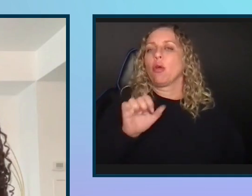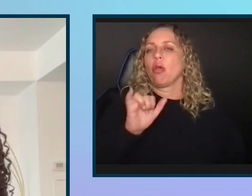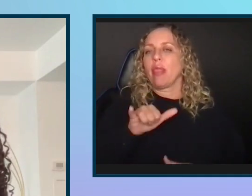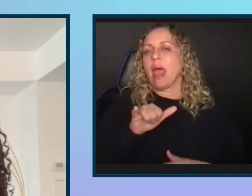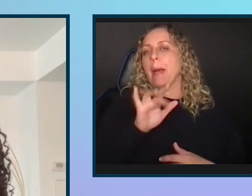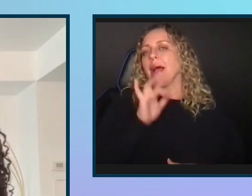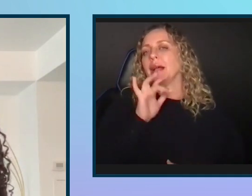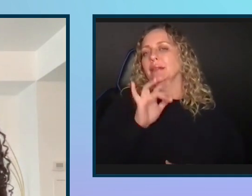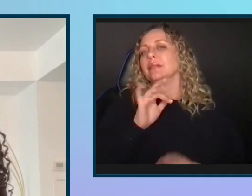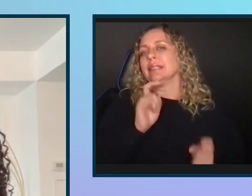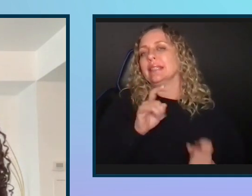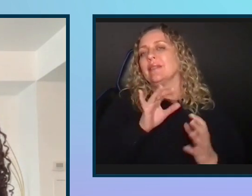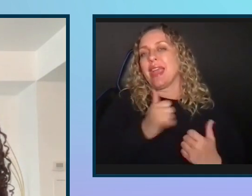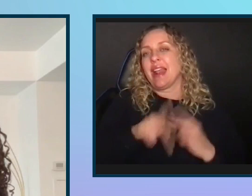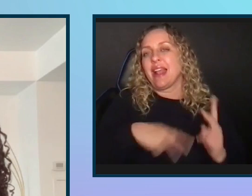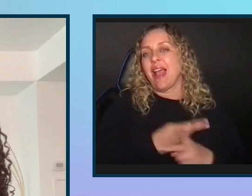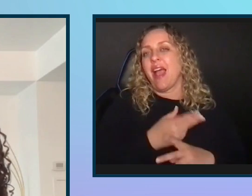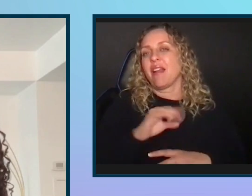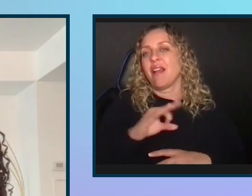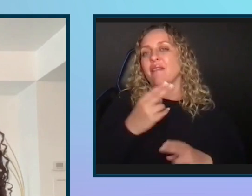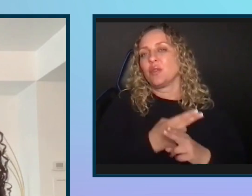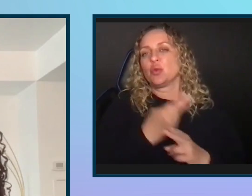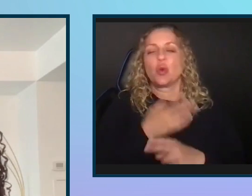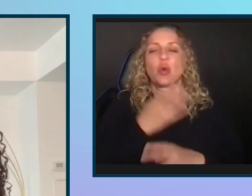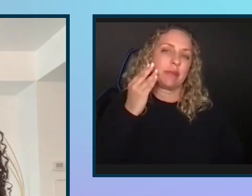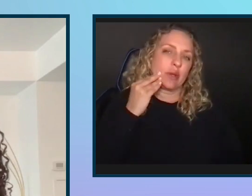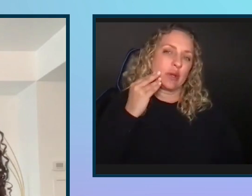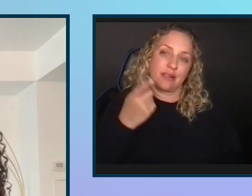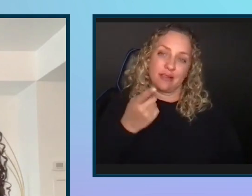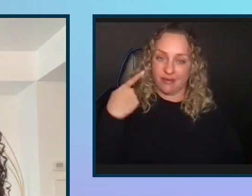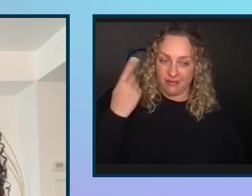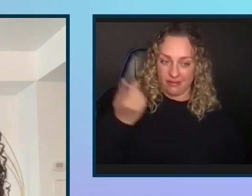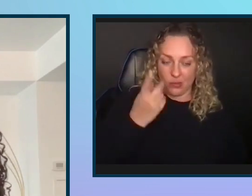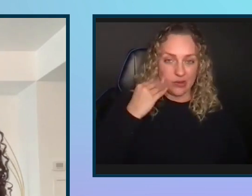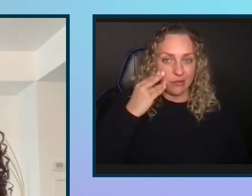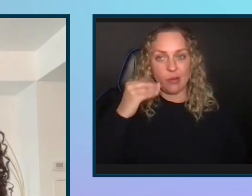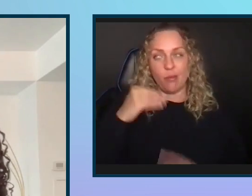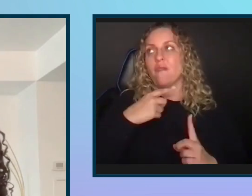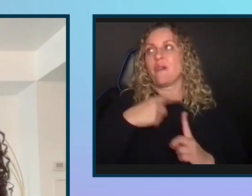in any kind of user experiences, have you seen more of a positive experience from the feedback that